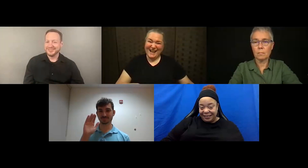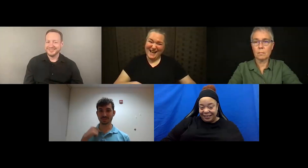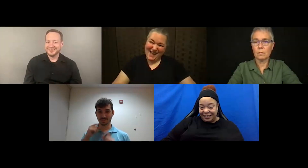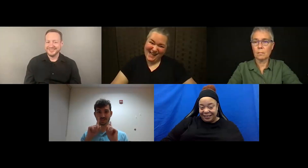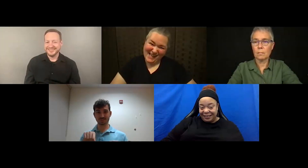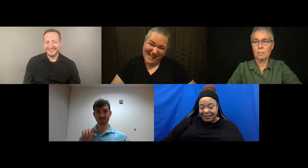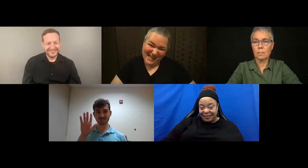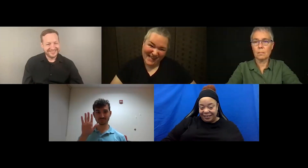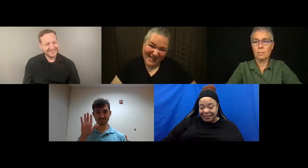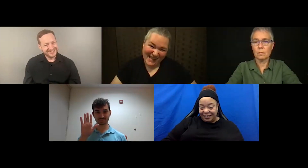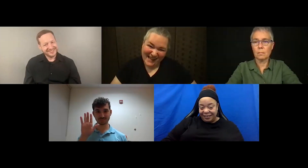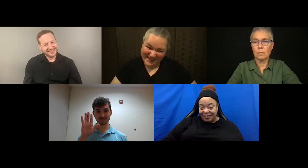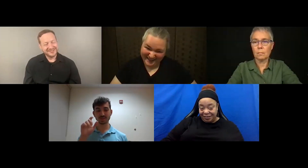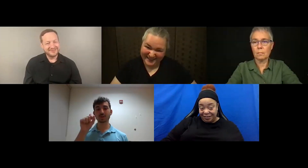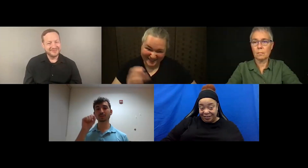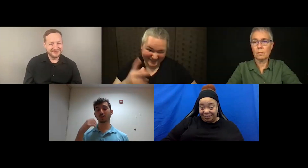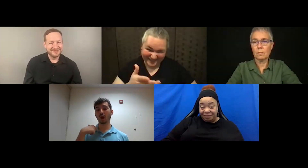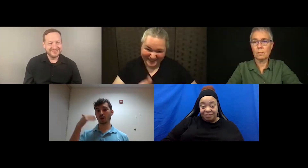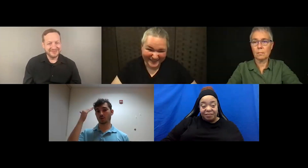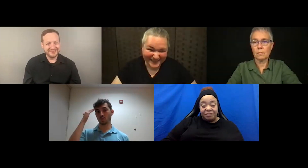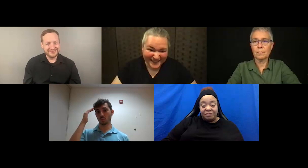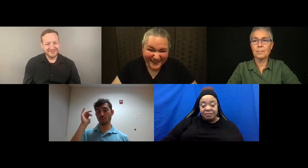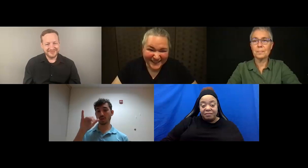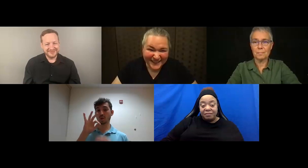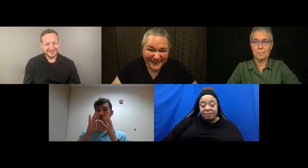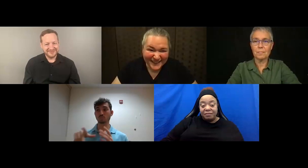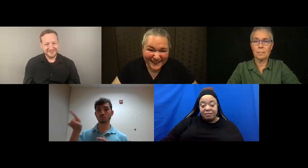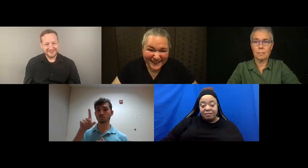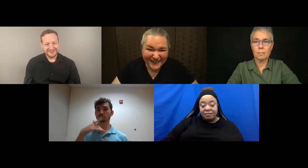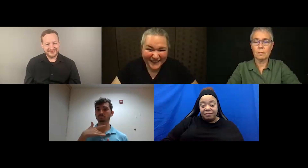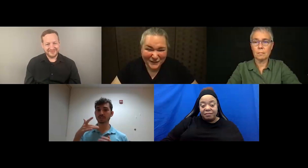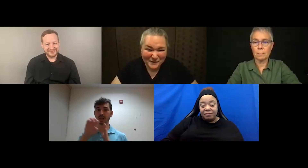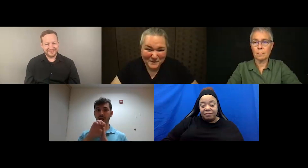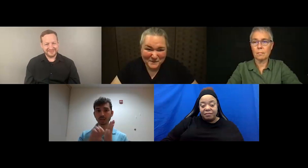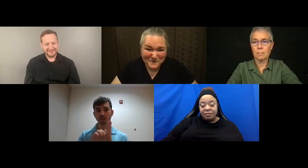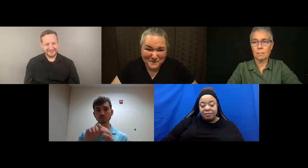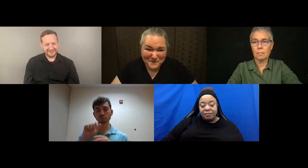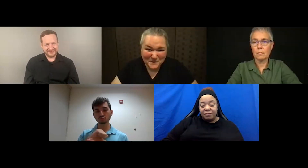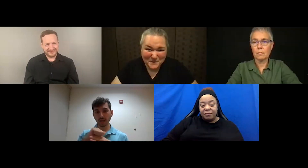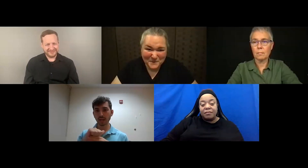disappears. Yoel: I can answer. I know that interpreters, they're